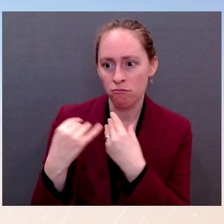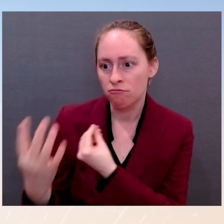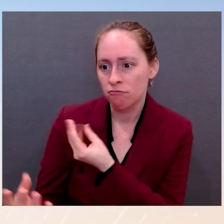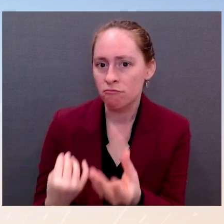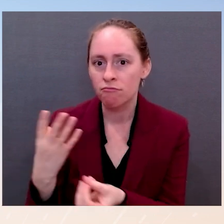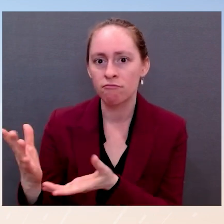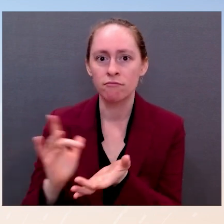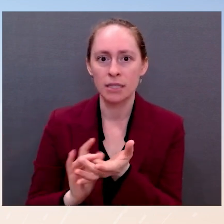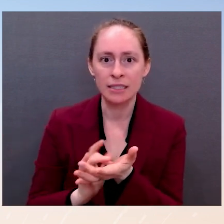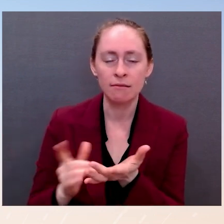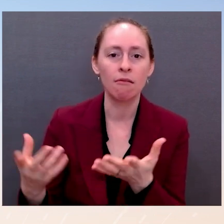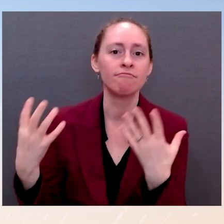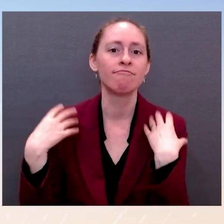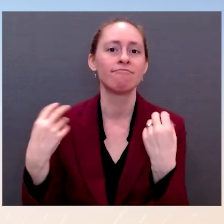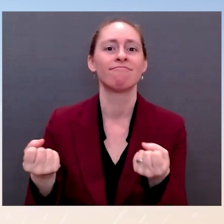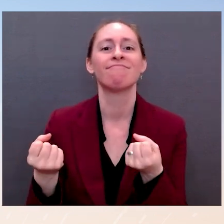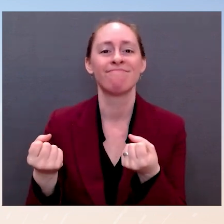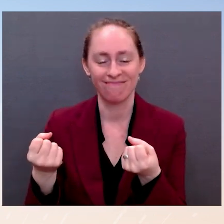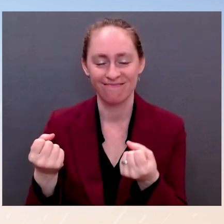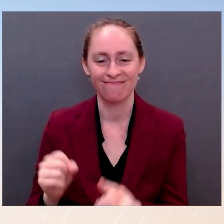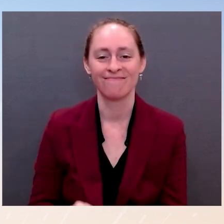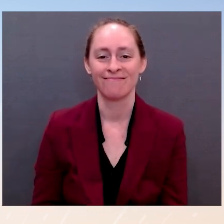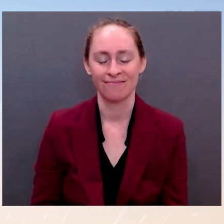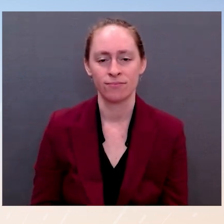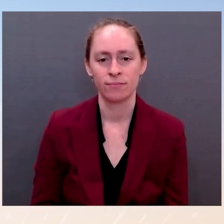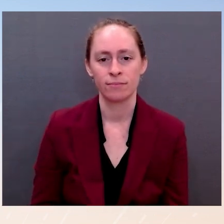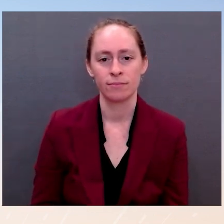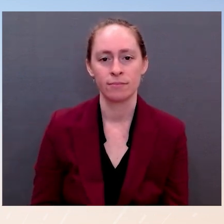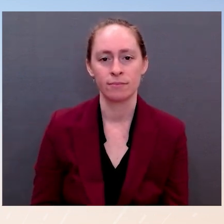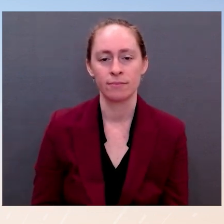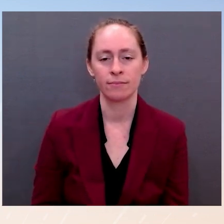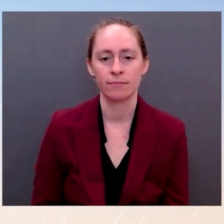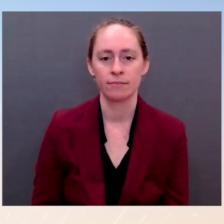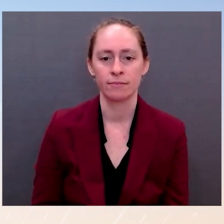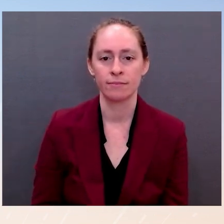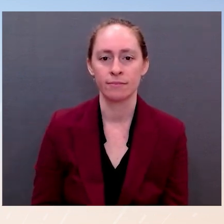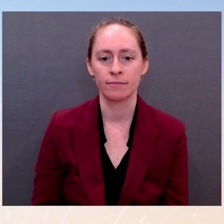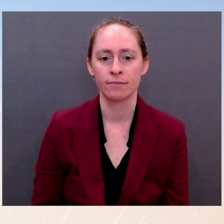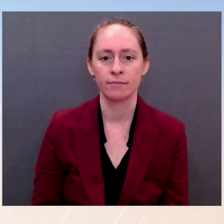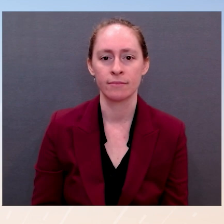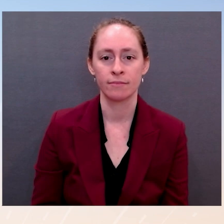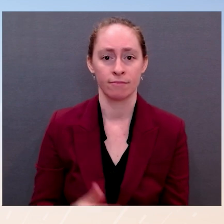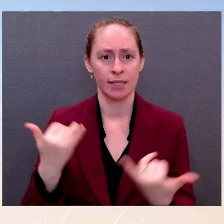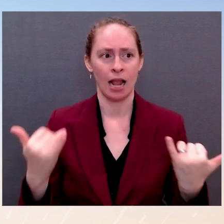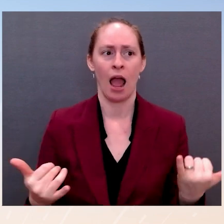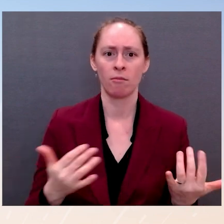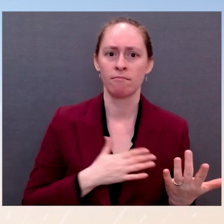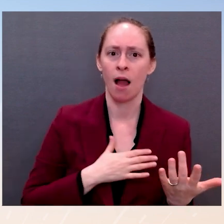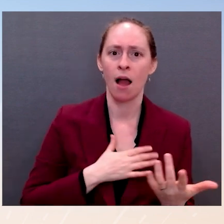And so, you know, one of the things obviously talking about it, using sort of my platform to bring awareness